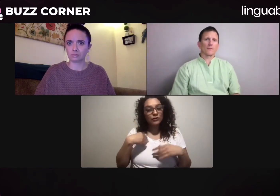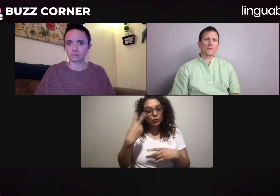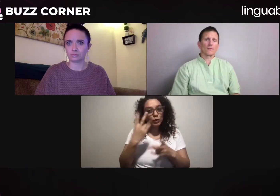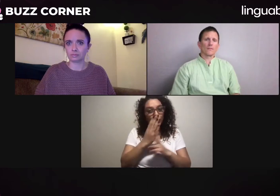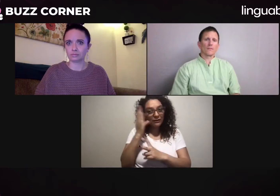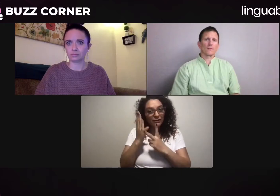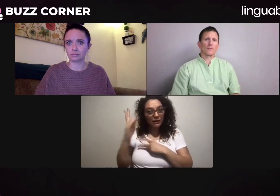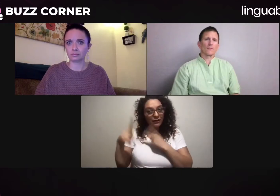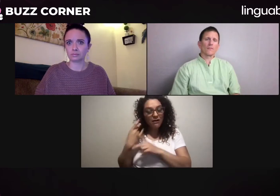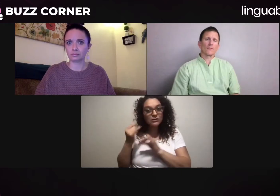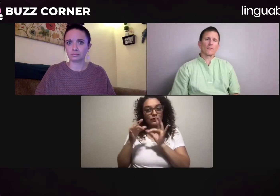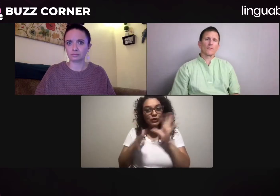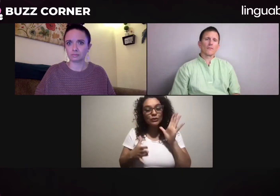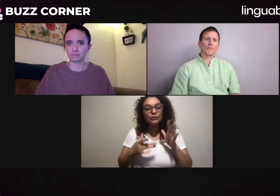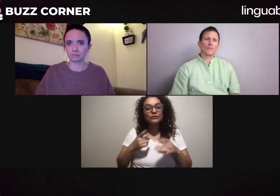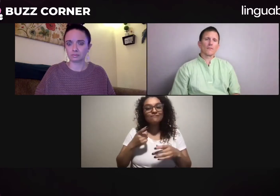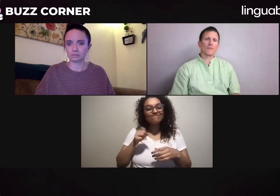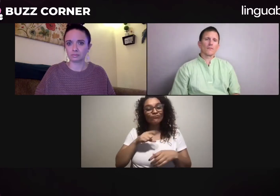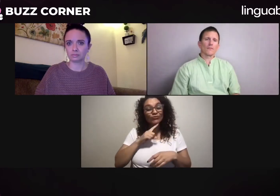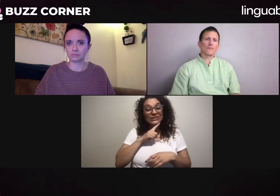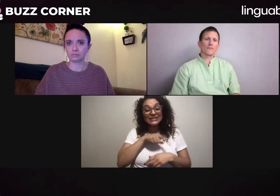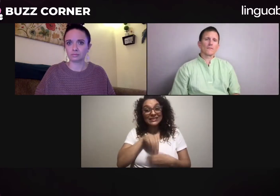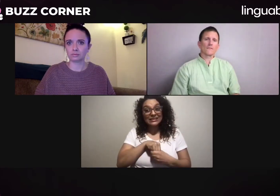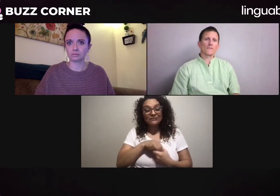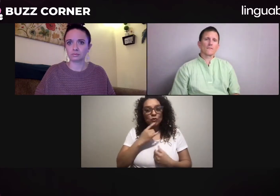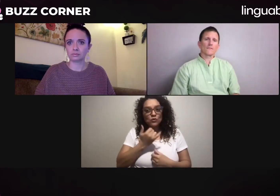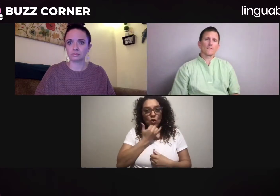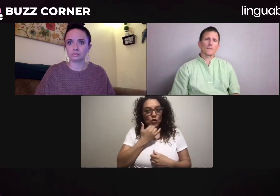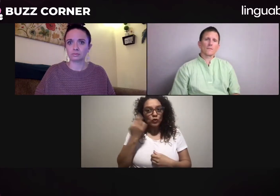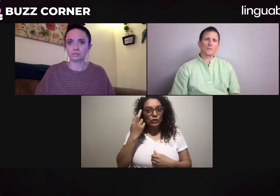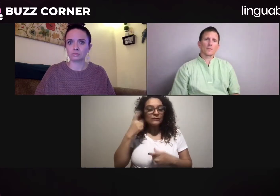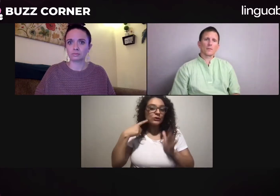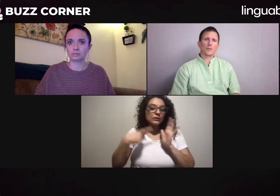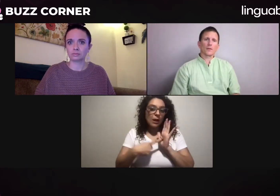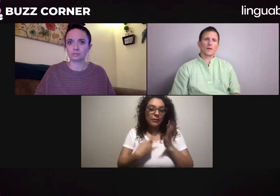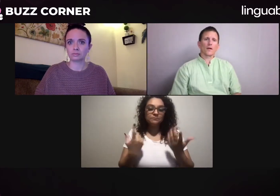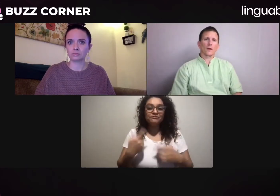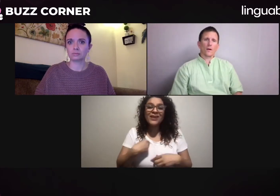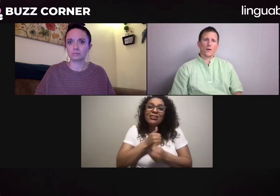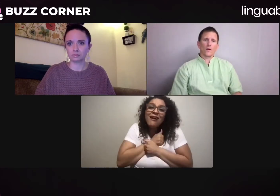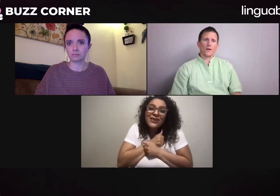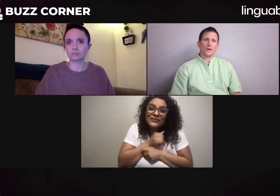Let's let's talk about that right. I feel like we sort of have two different types of interpreters,